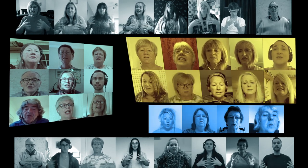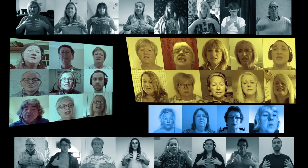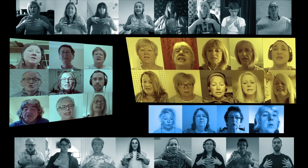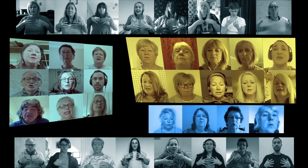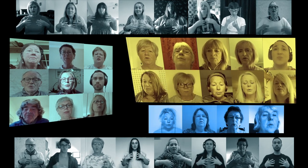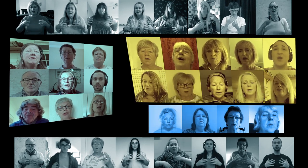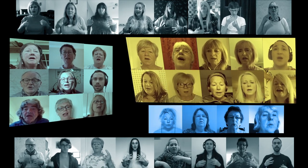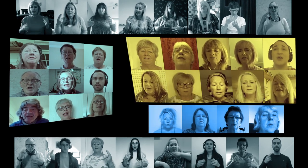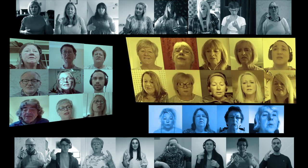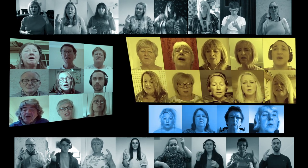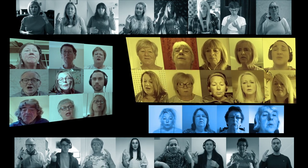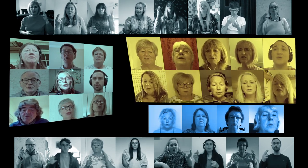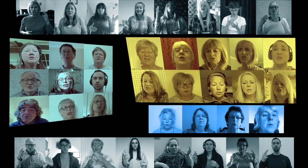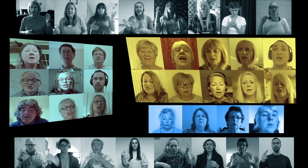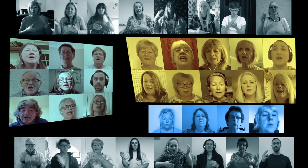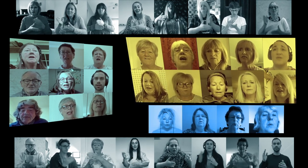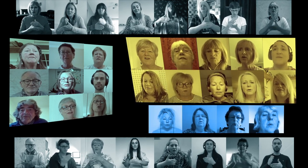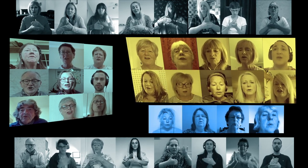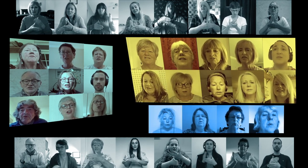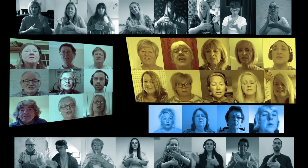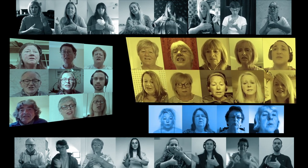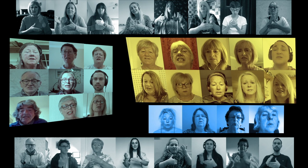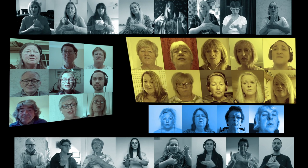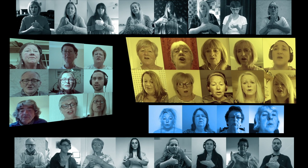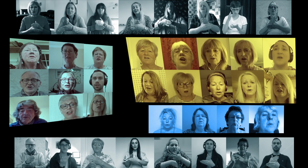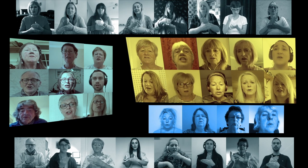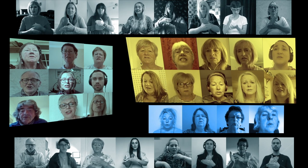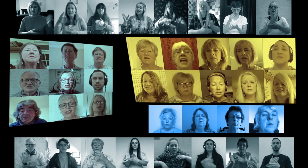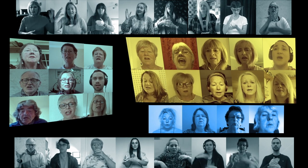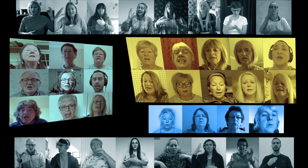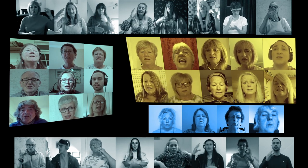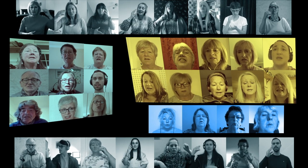Deep breath, double check, first things first